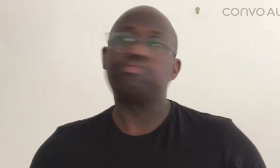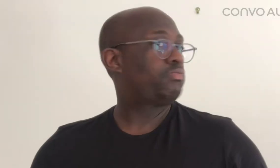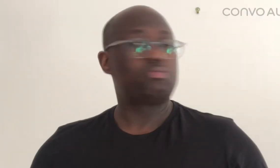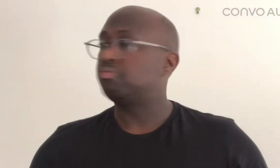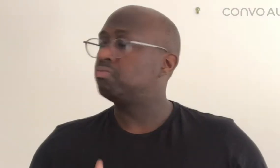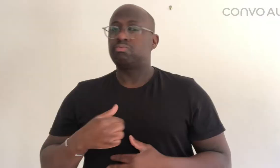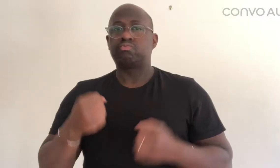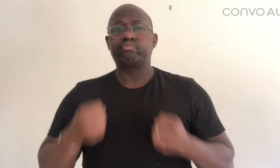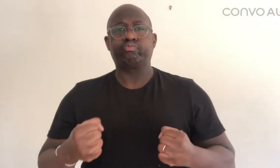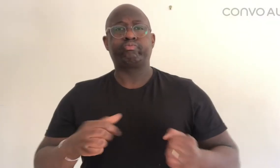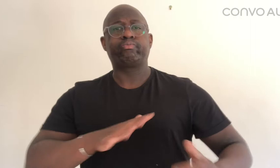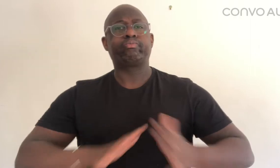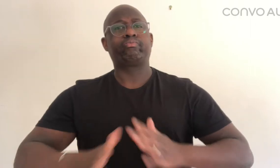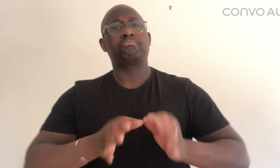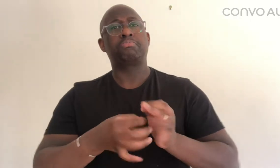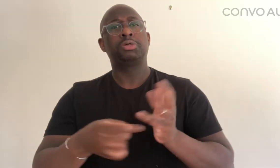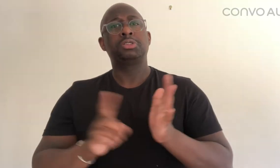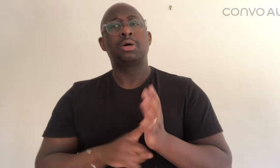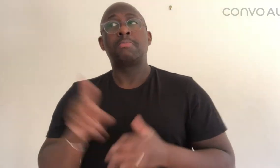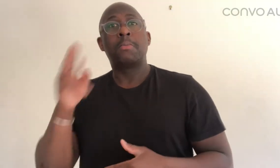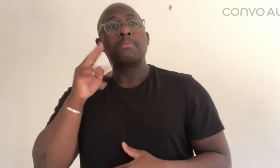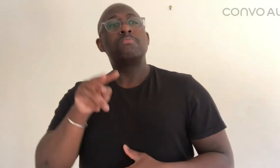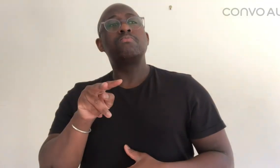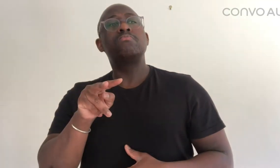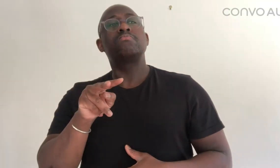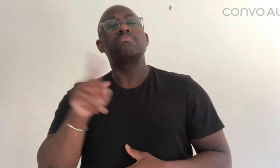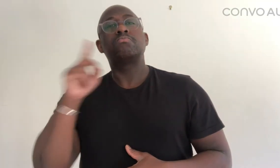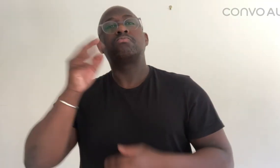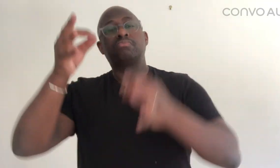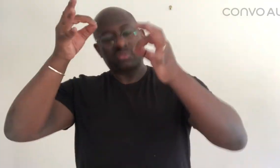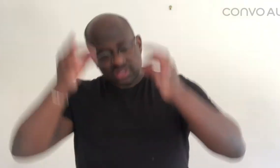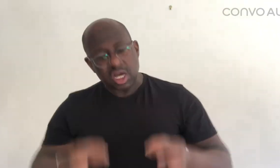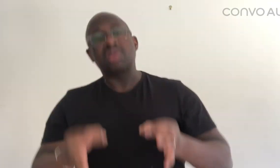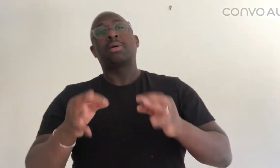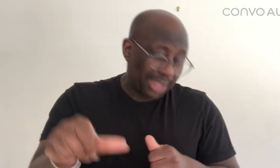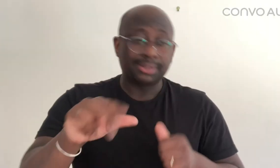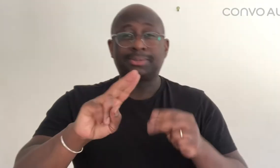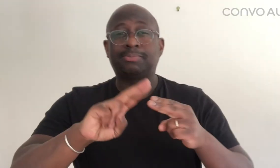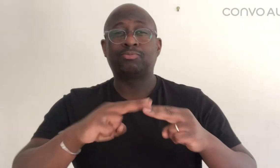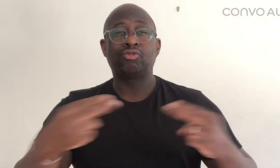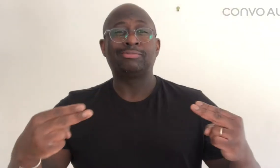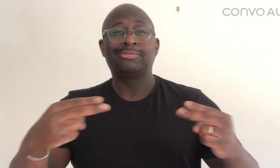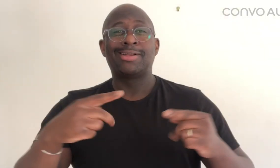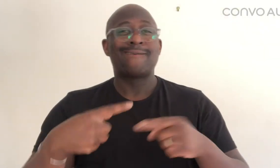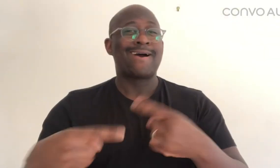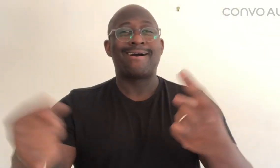I said "No! I sign BSL!" My mother knew I was right and agreed. That was my best present ever!